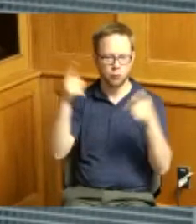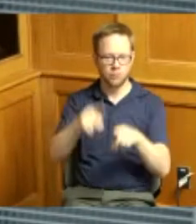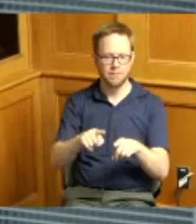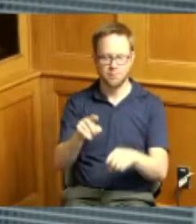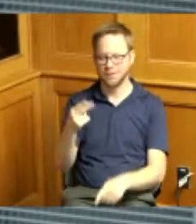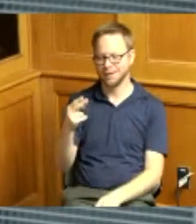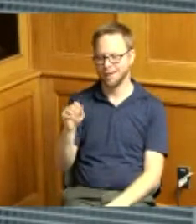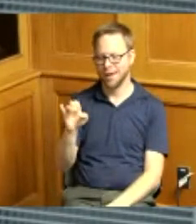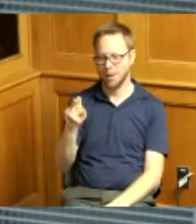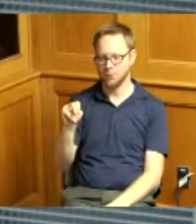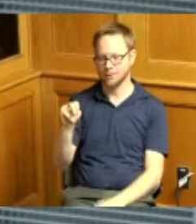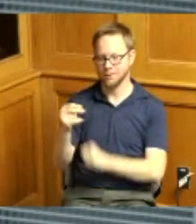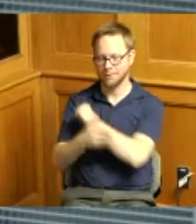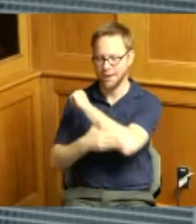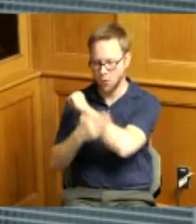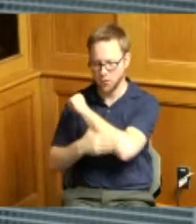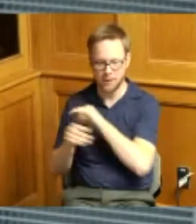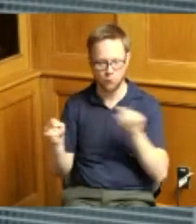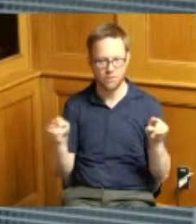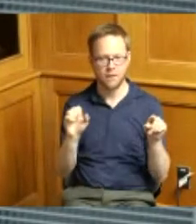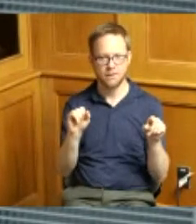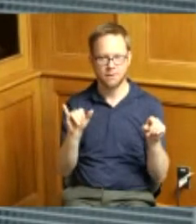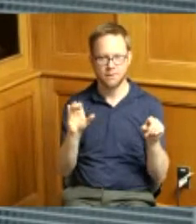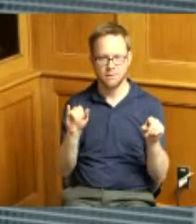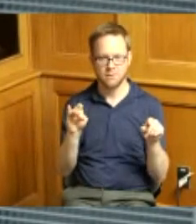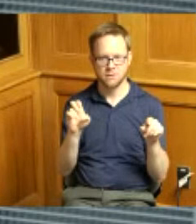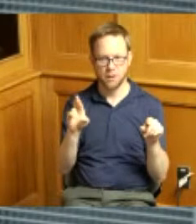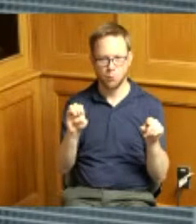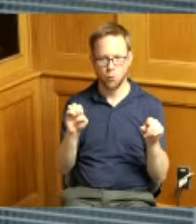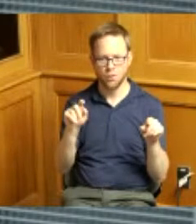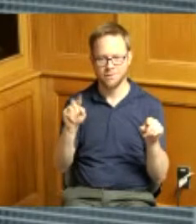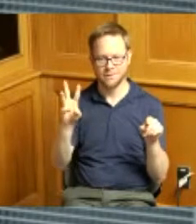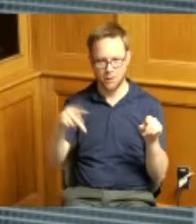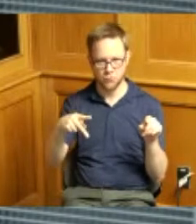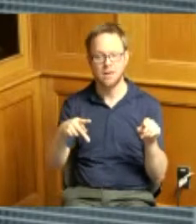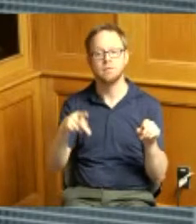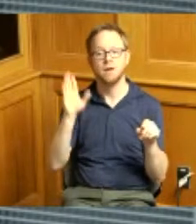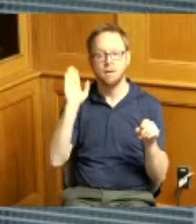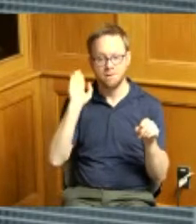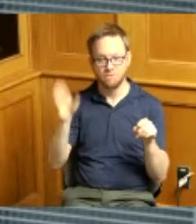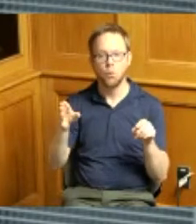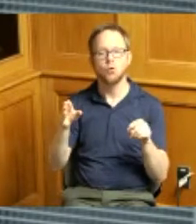for installation of internally illuminated street signs the Board originally passed